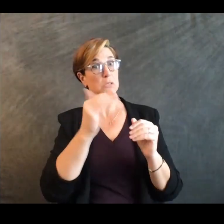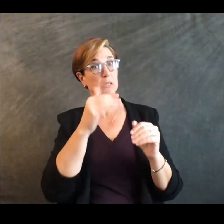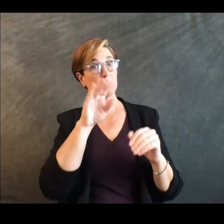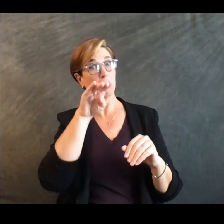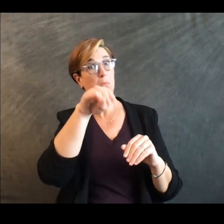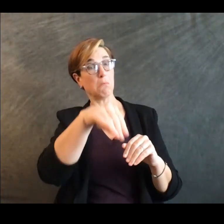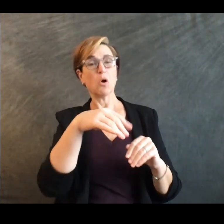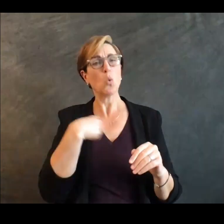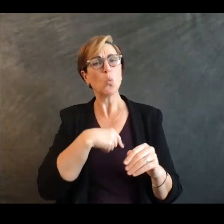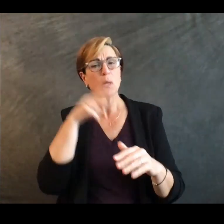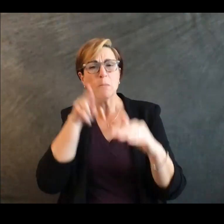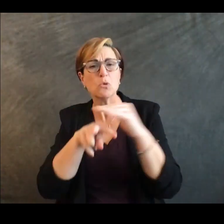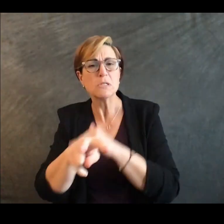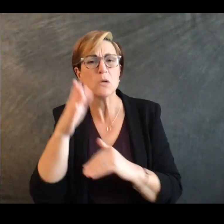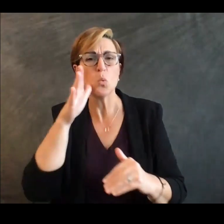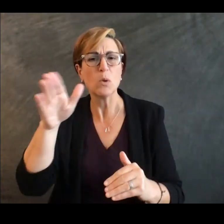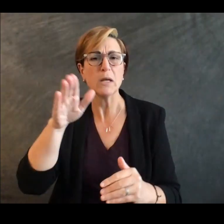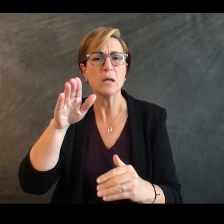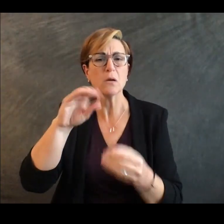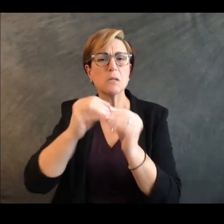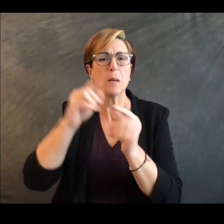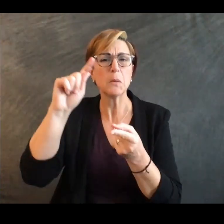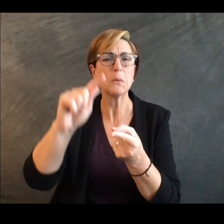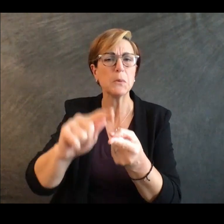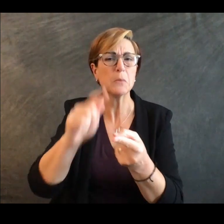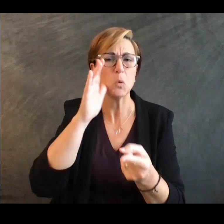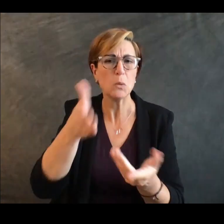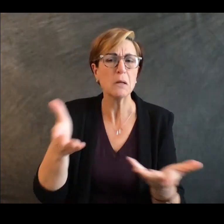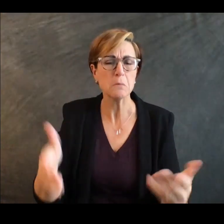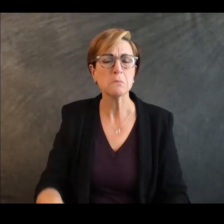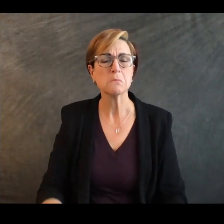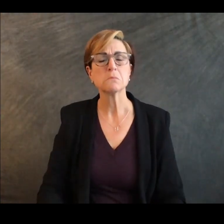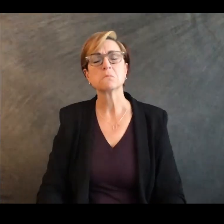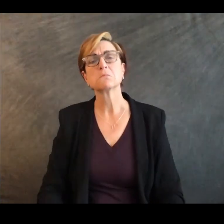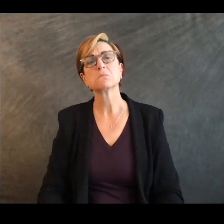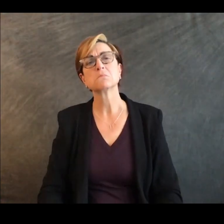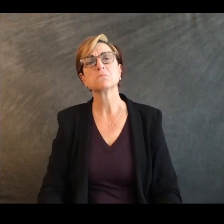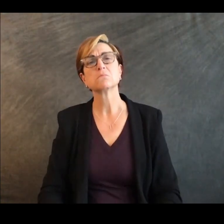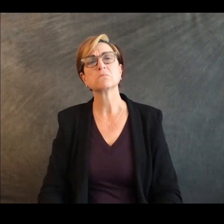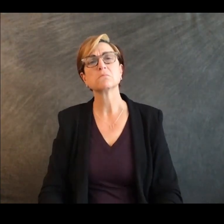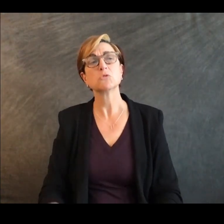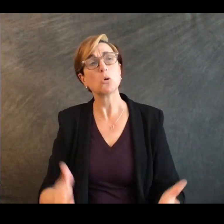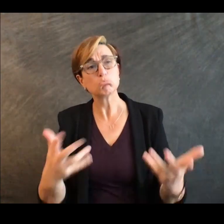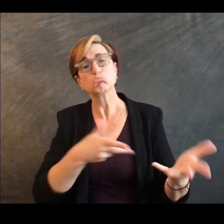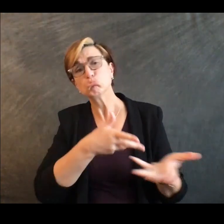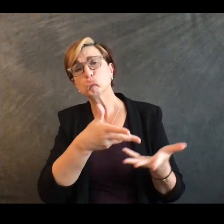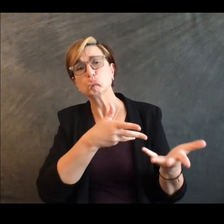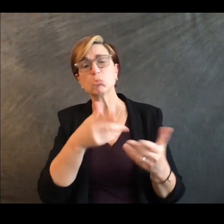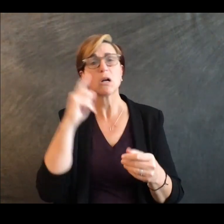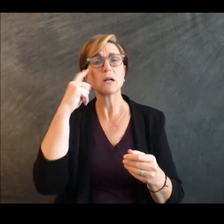happen and we're getting along very well with the governor's this whole situation